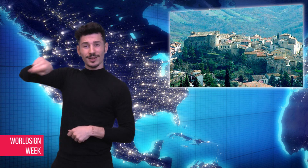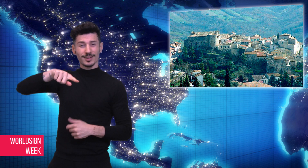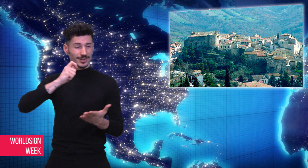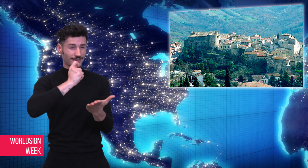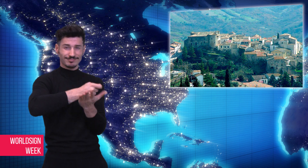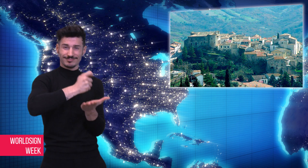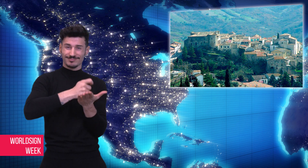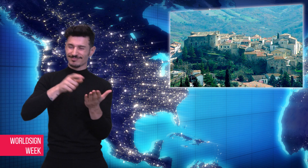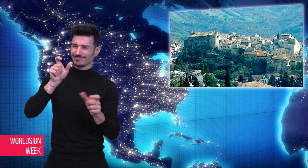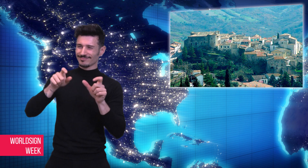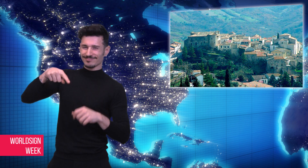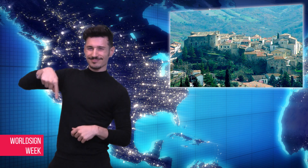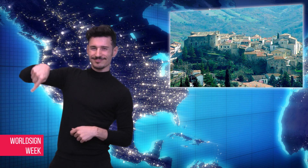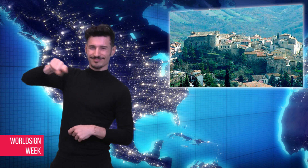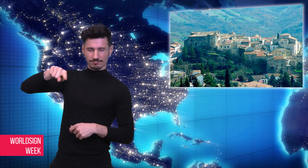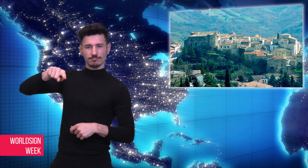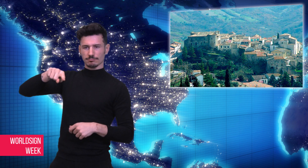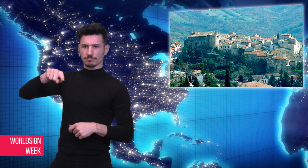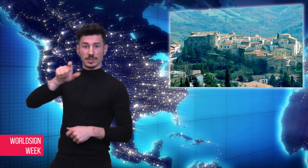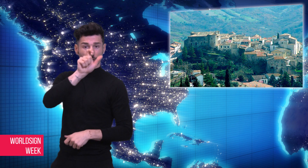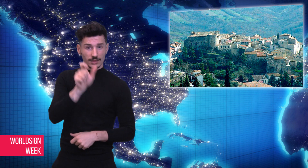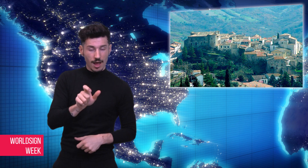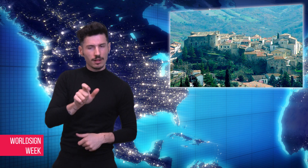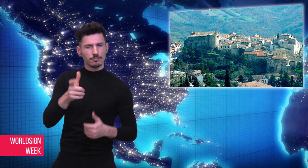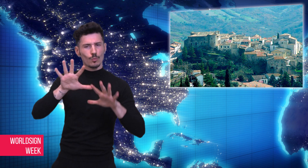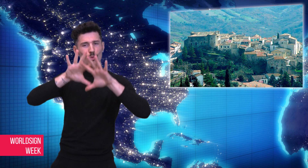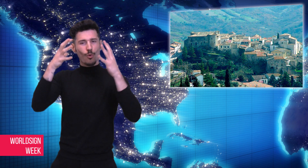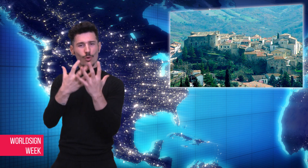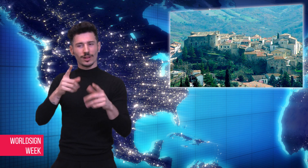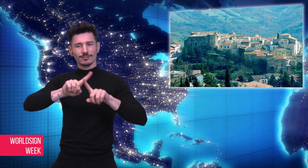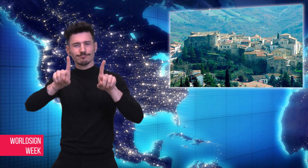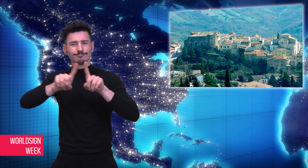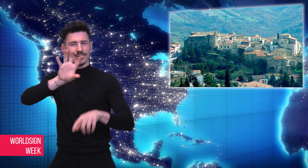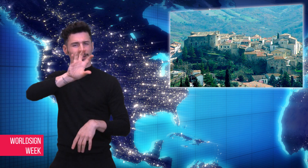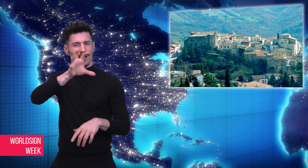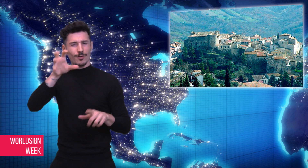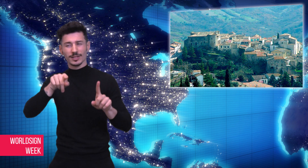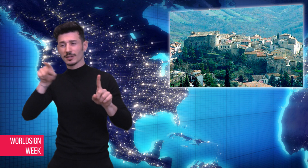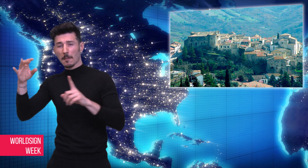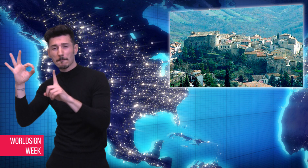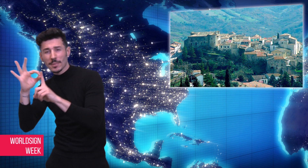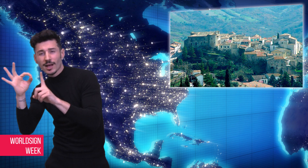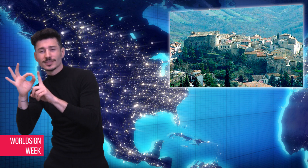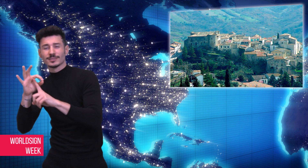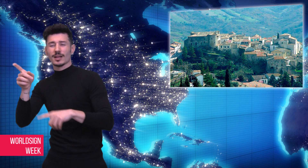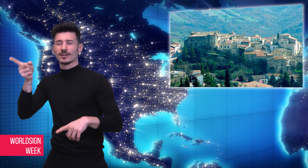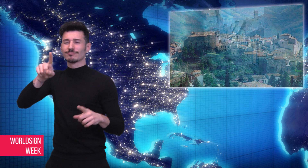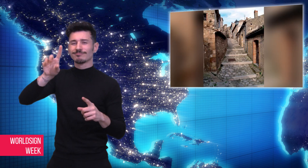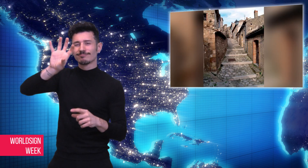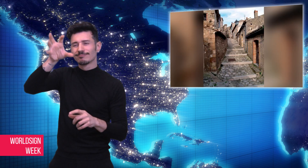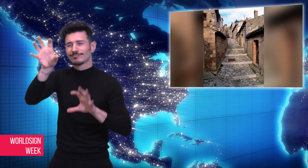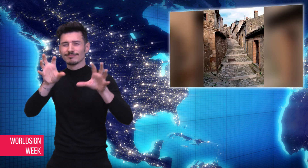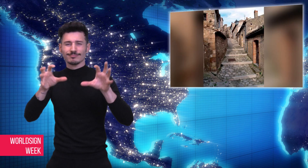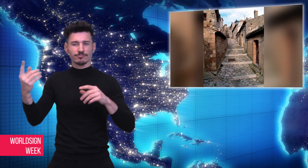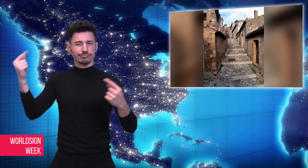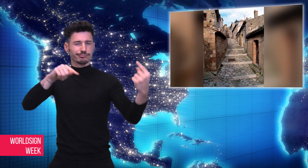sold at different prices, some of them were as high as 10,000 Euros.